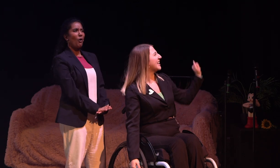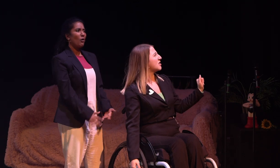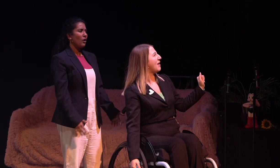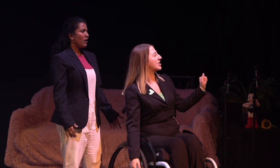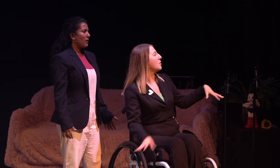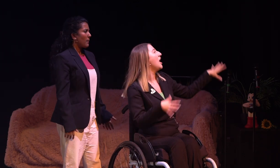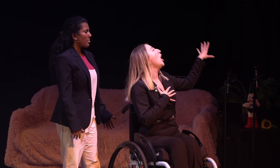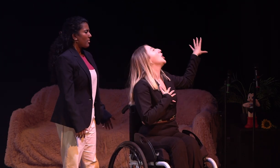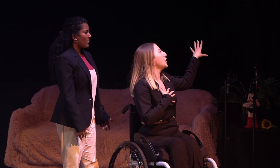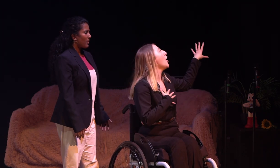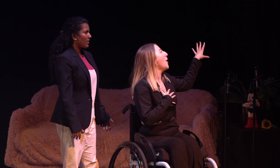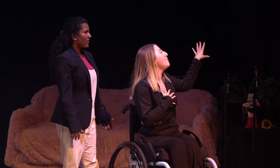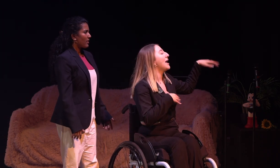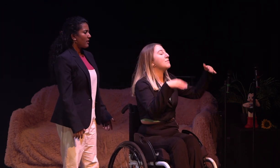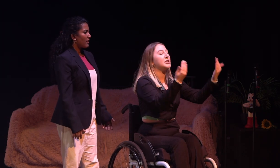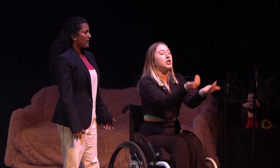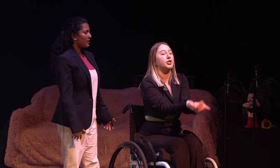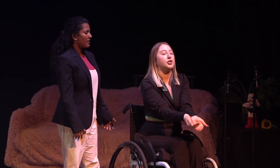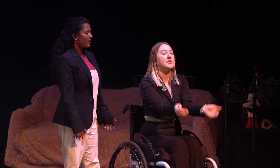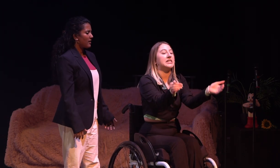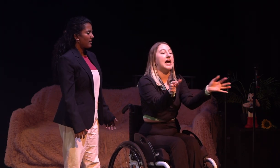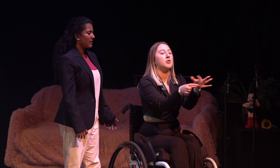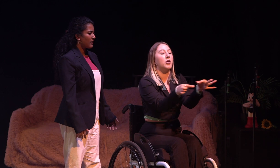and hands it back to him. 'You know what babes, can you just do me a tiny bowl